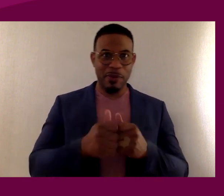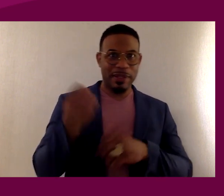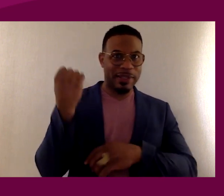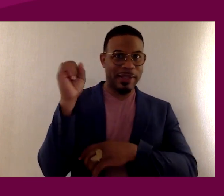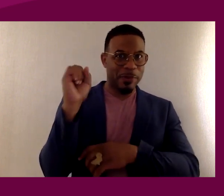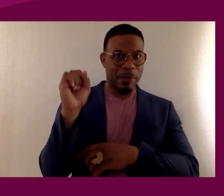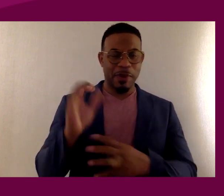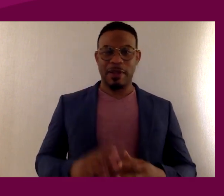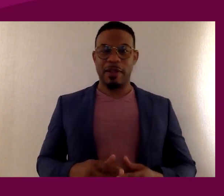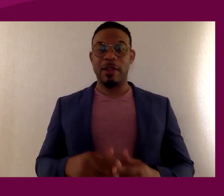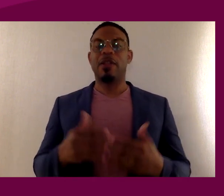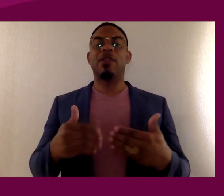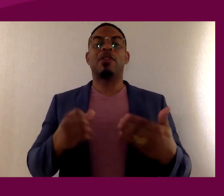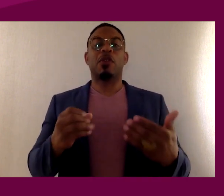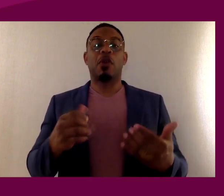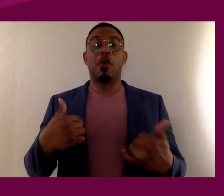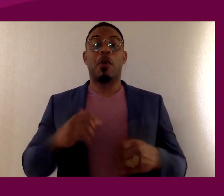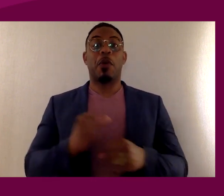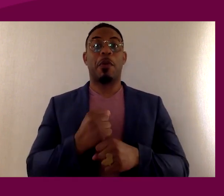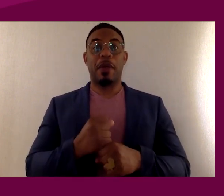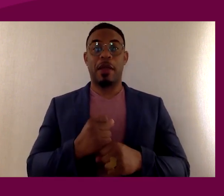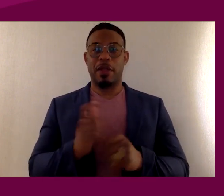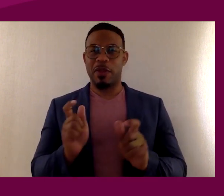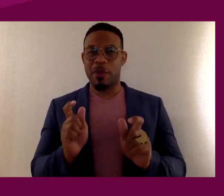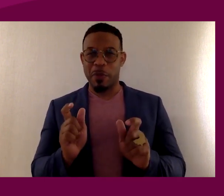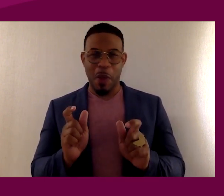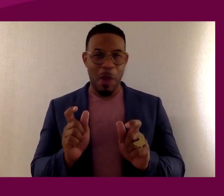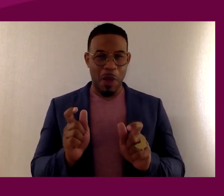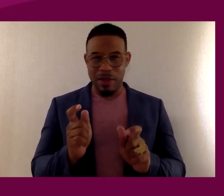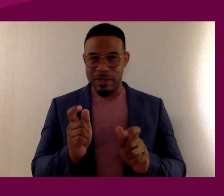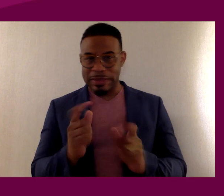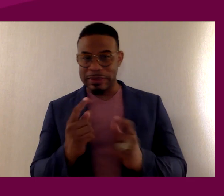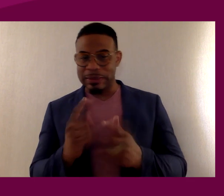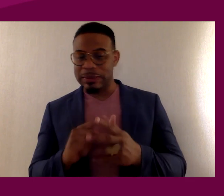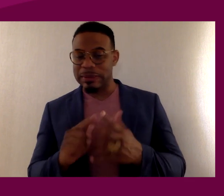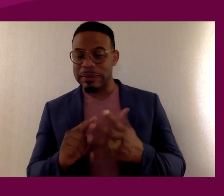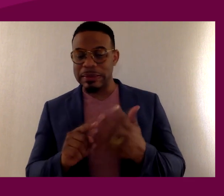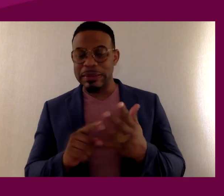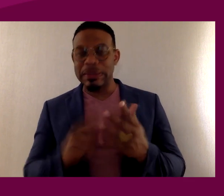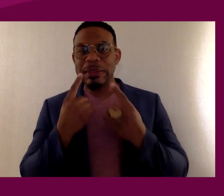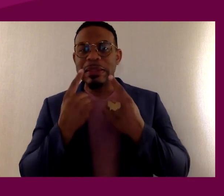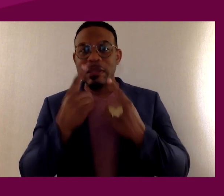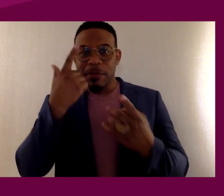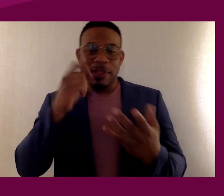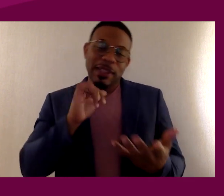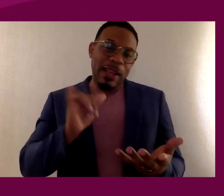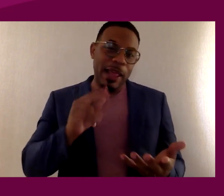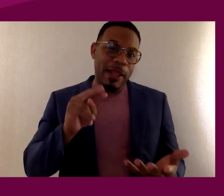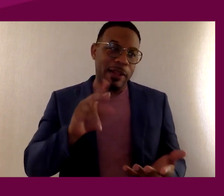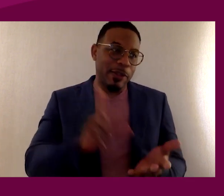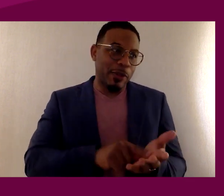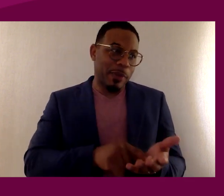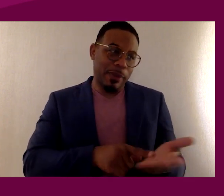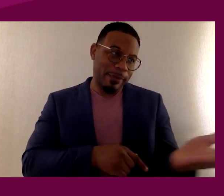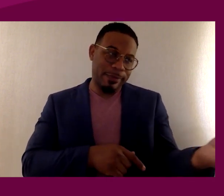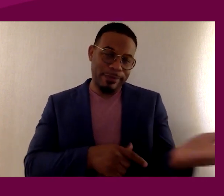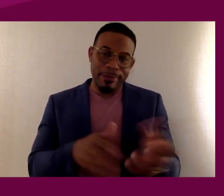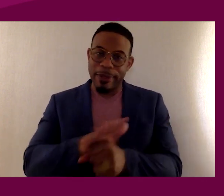side door to escape dealing with demonstrators. We were making these small successes because it's